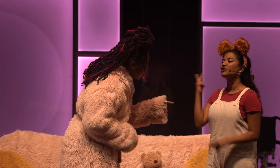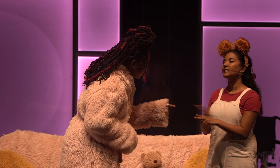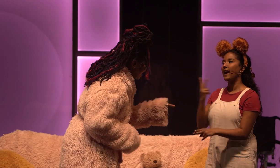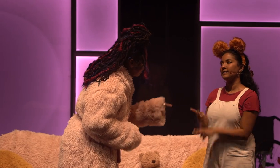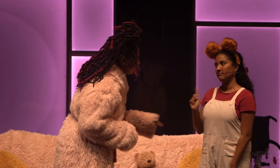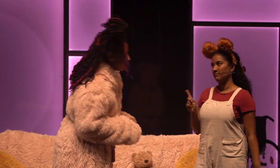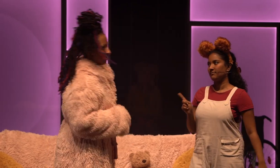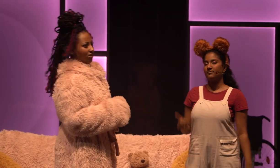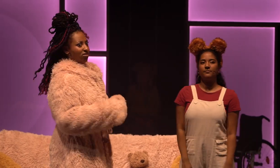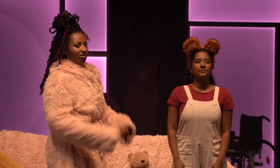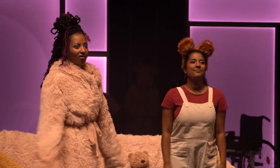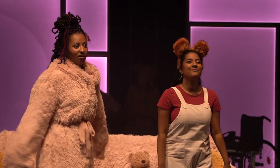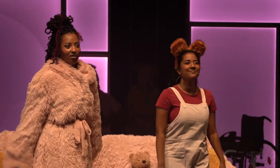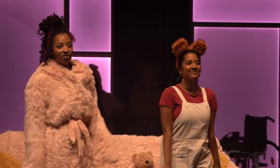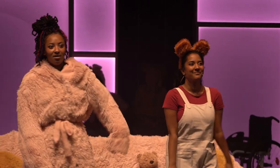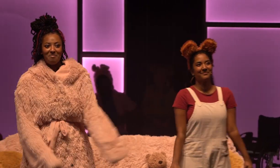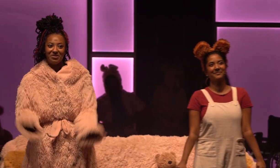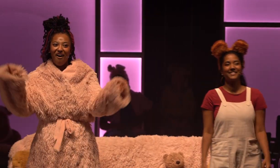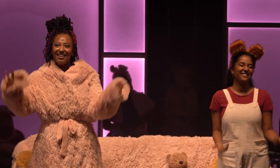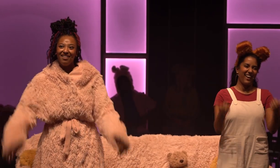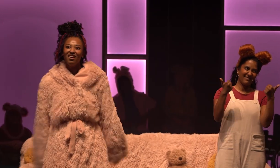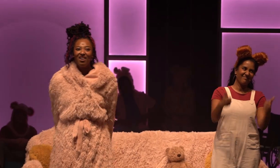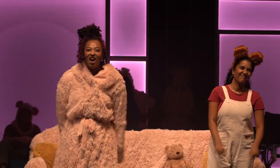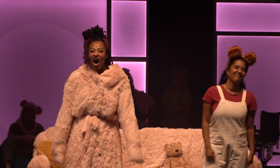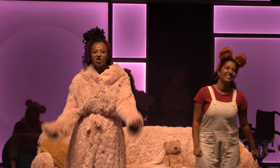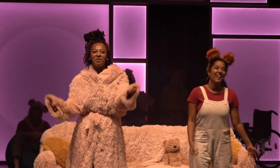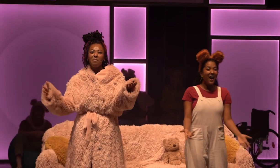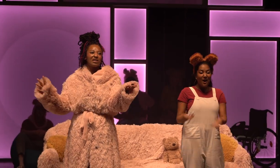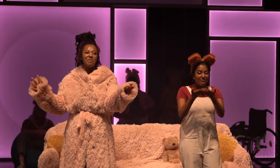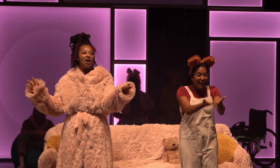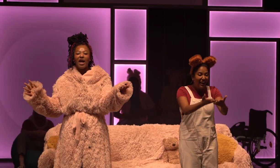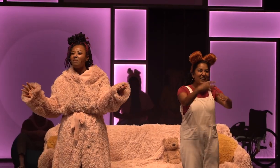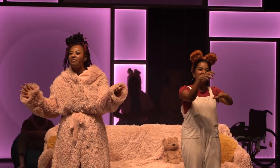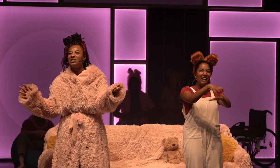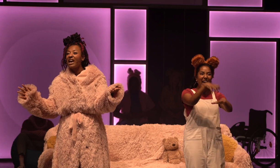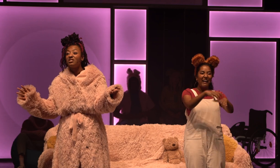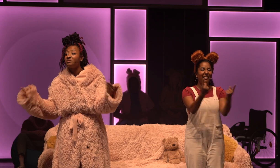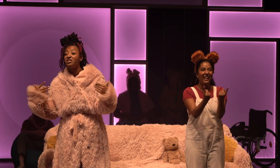But it's fine. I'll just bring her back some out of date muffins later from